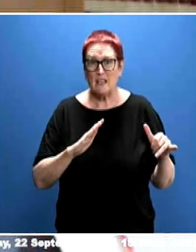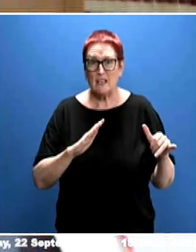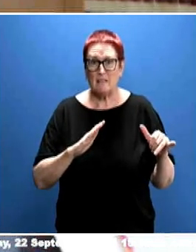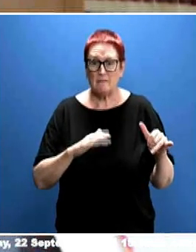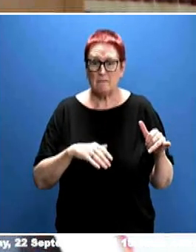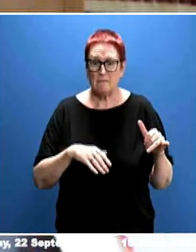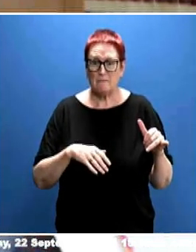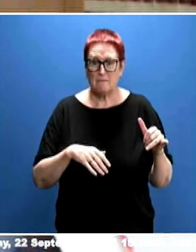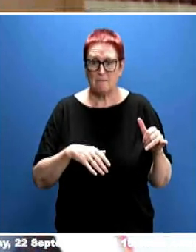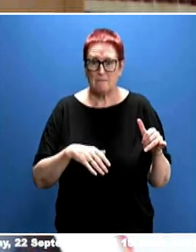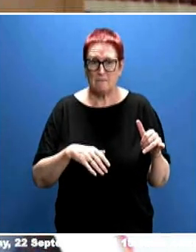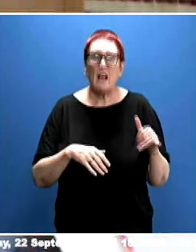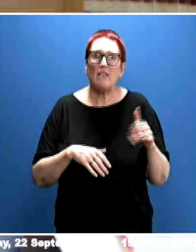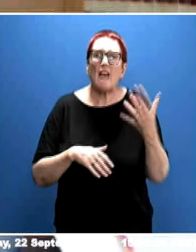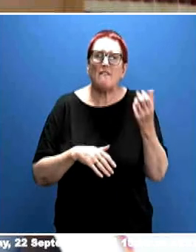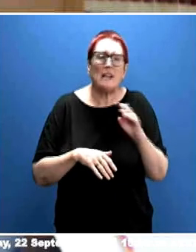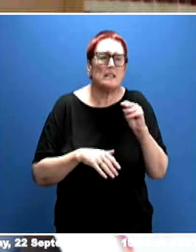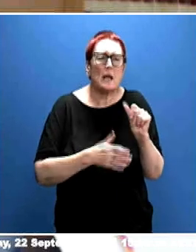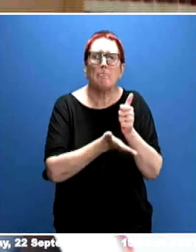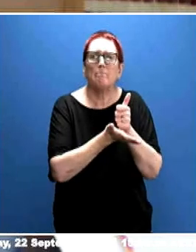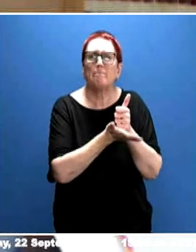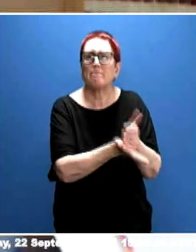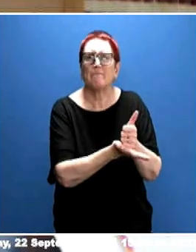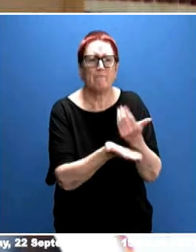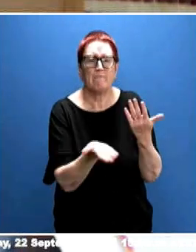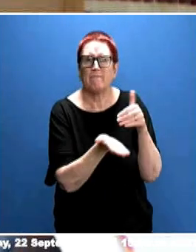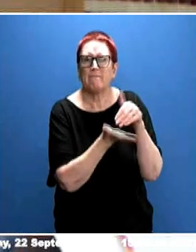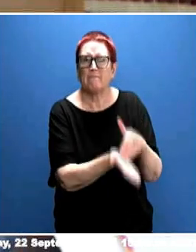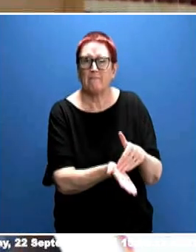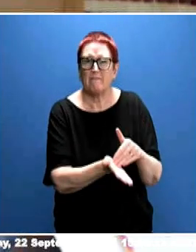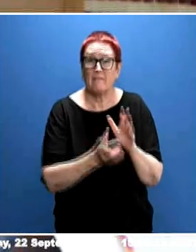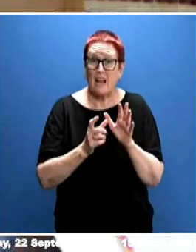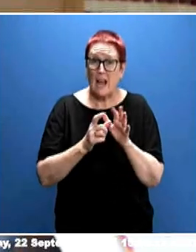wouldn't be complete, and I'm not sure how easy it is to search that data.